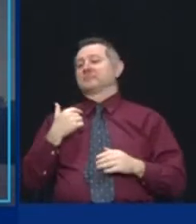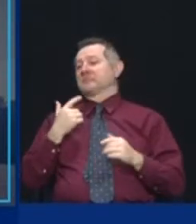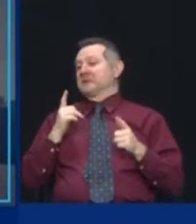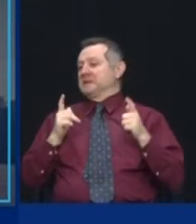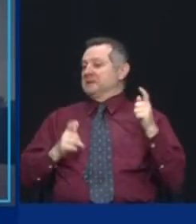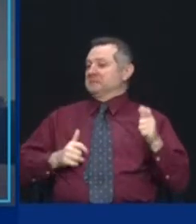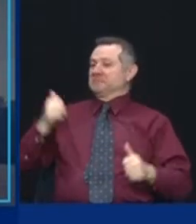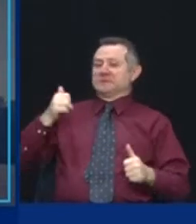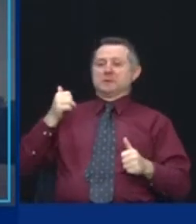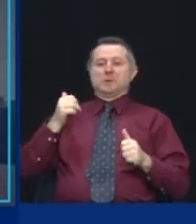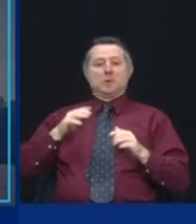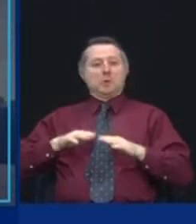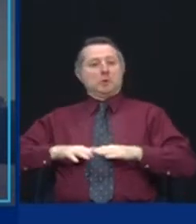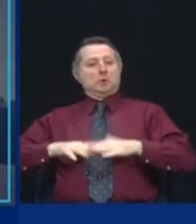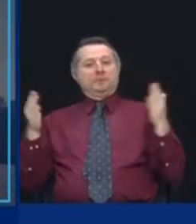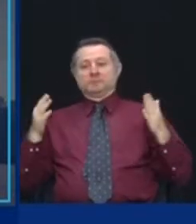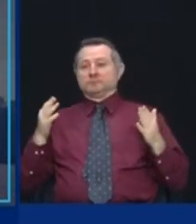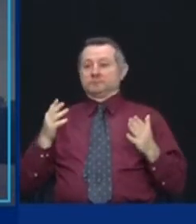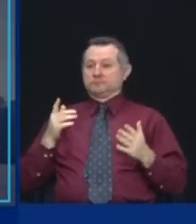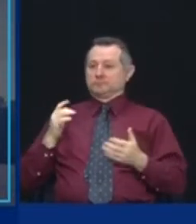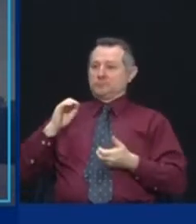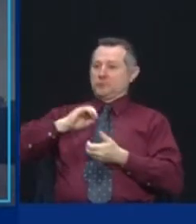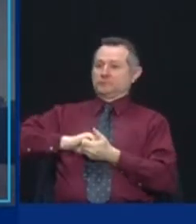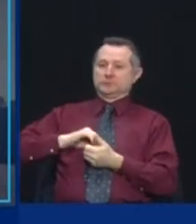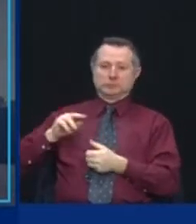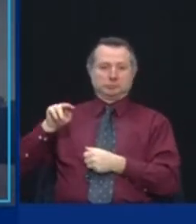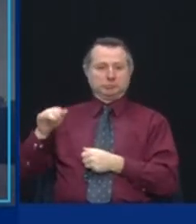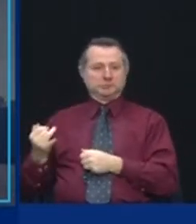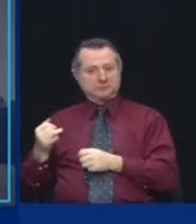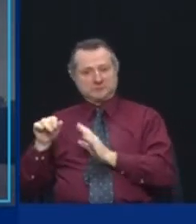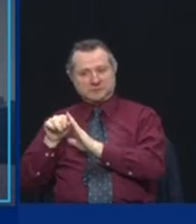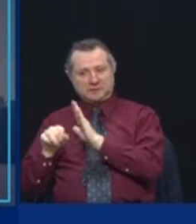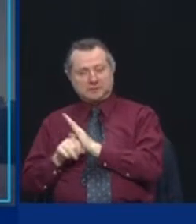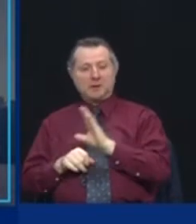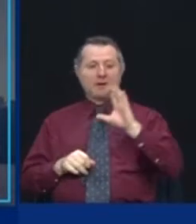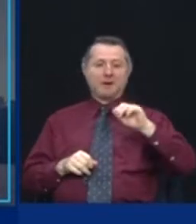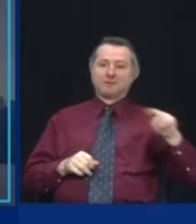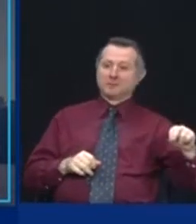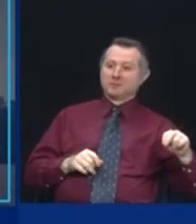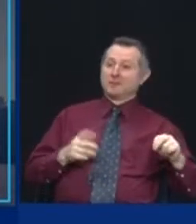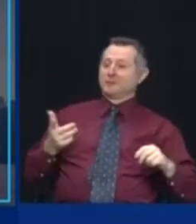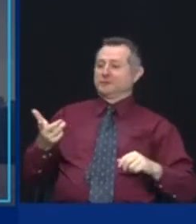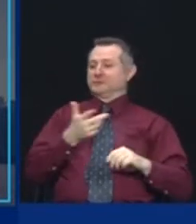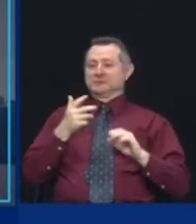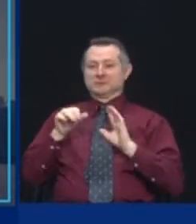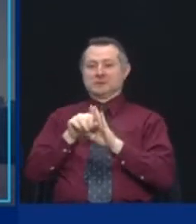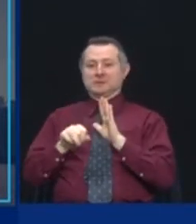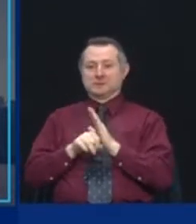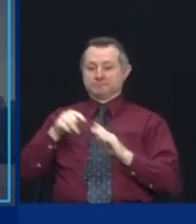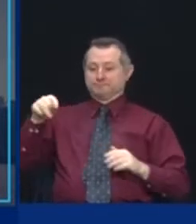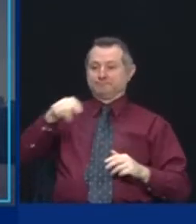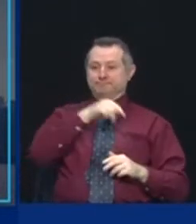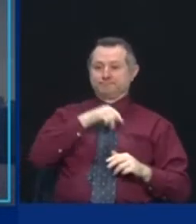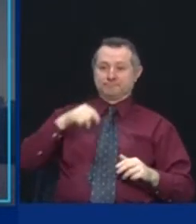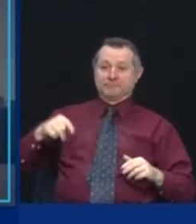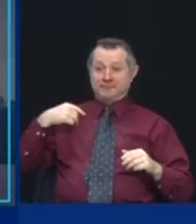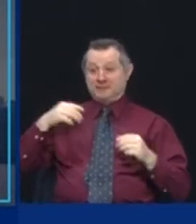POSITIVITY IS GOING DOWN. WE ANNOUNCED A MAJOR REOPENING. WE DID IT IN CONCERT WITH NEW